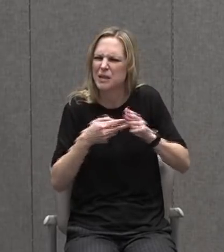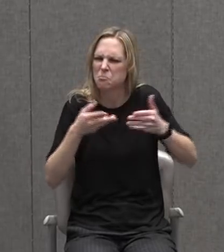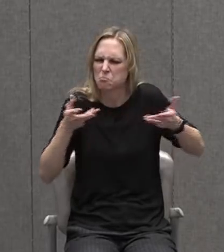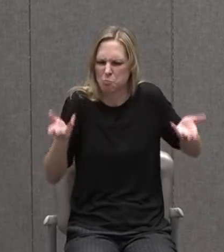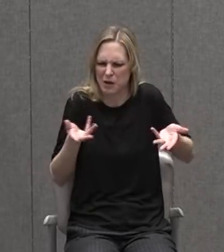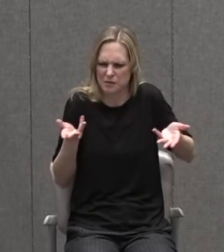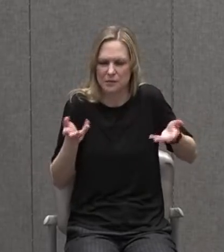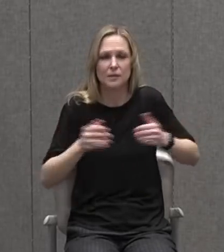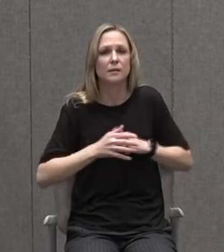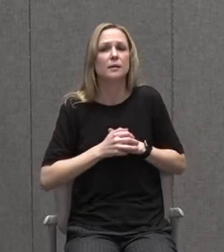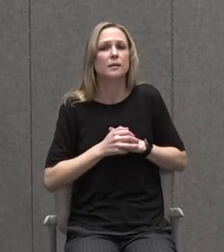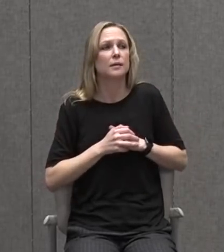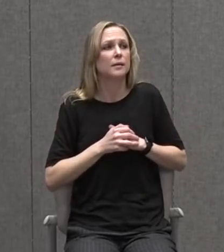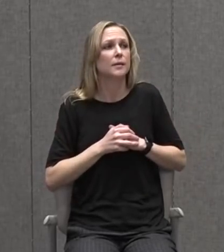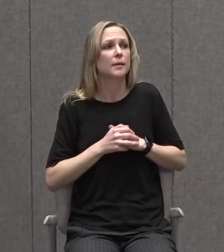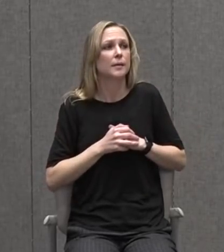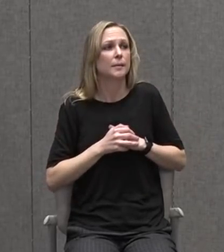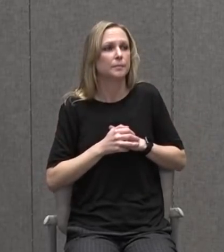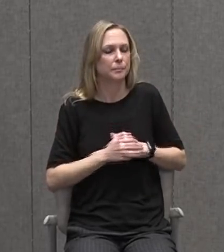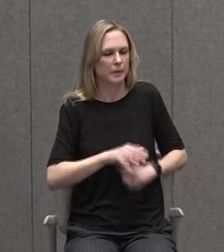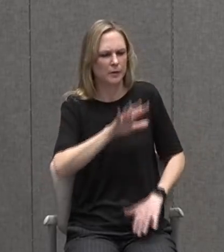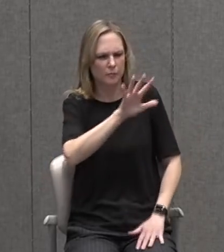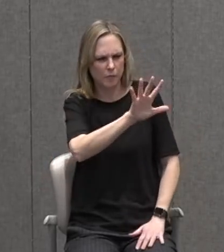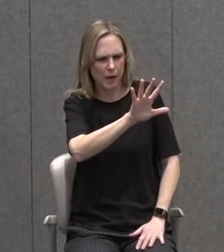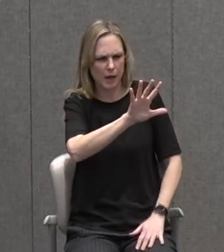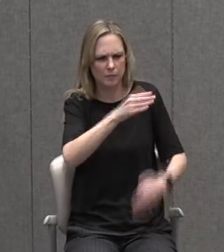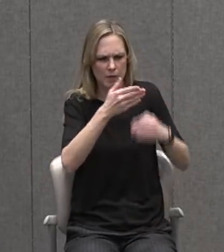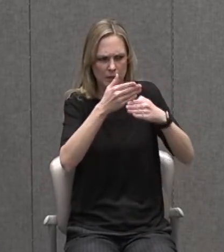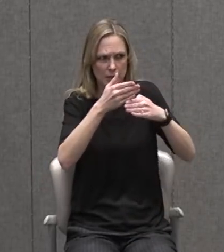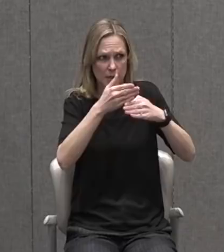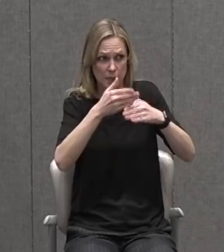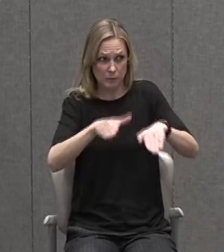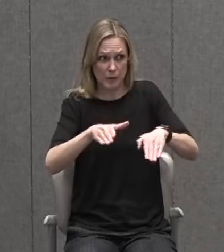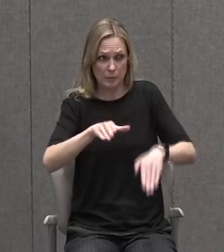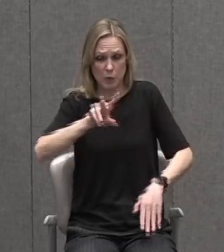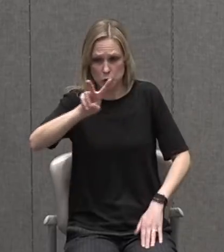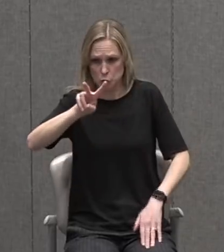So if I put in here, five divided by two minus one,